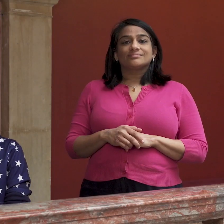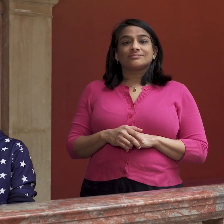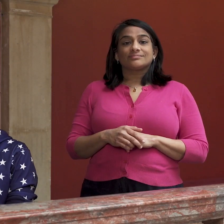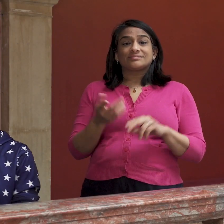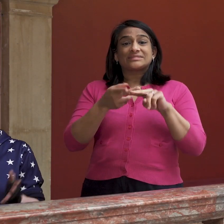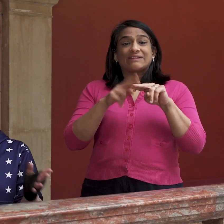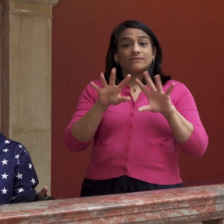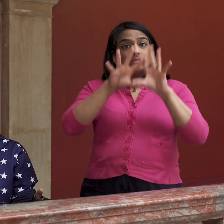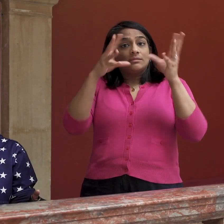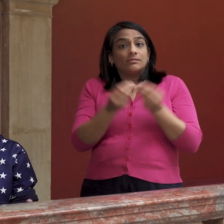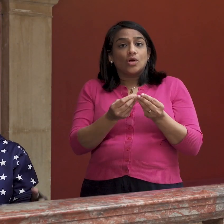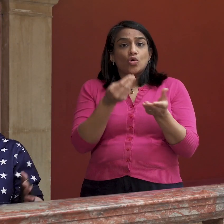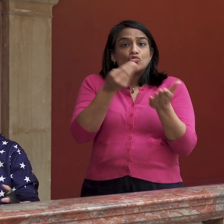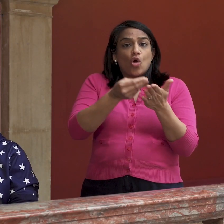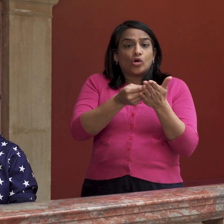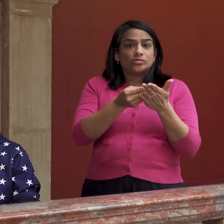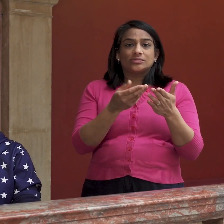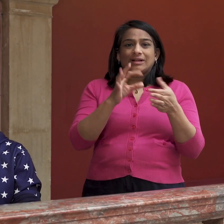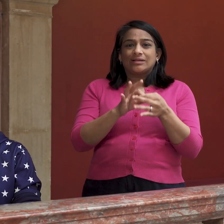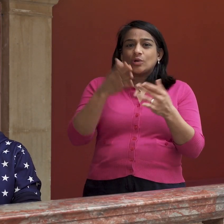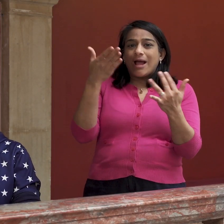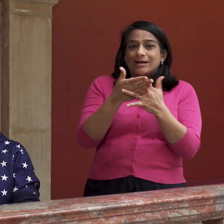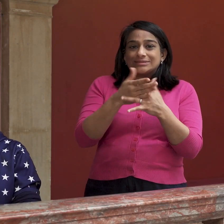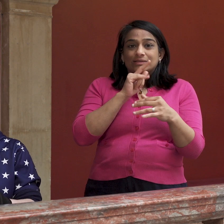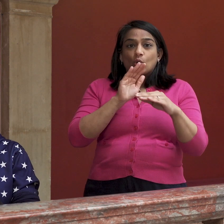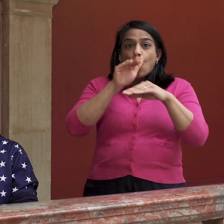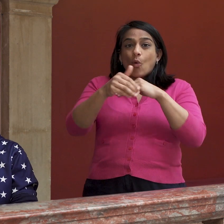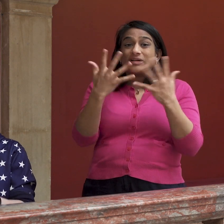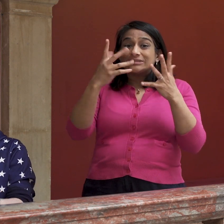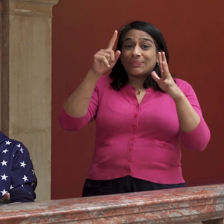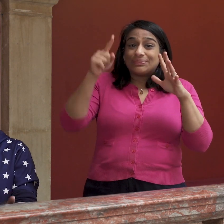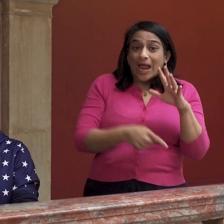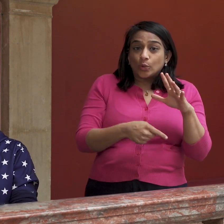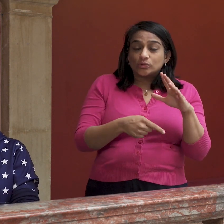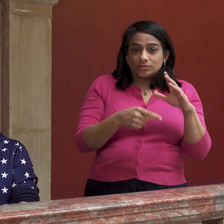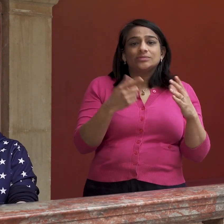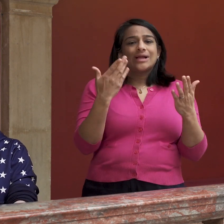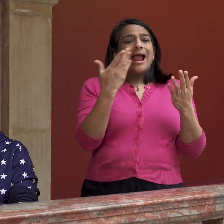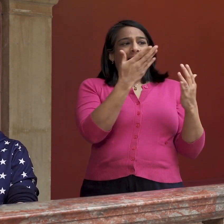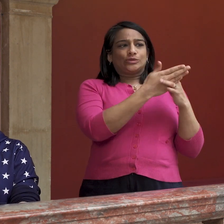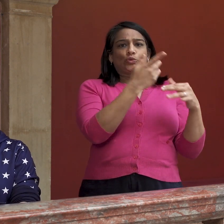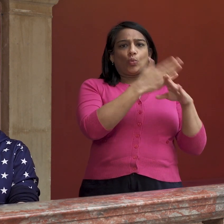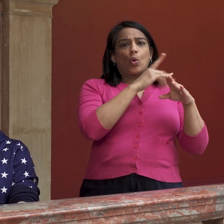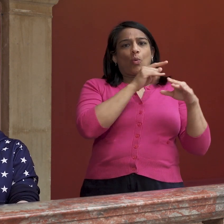If the total costs are above ten thousand pounds, normally this will be met by access to work. biscuit